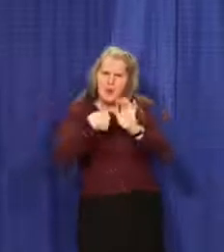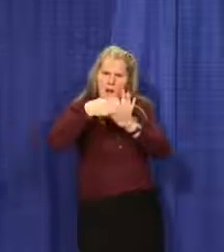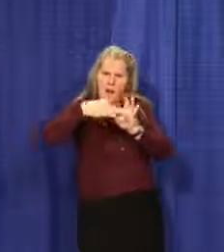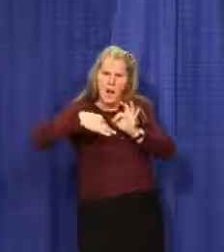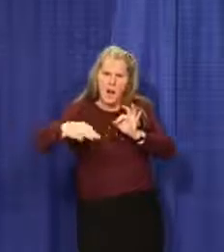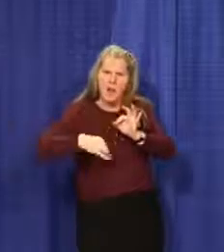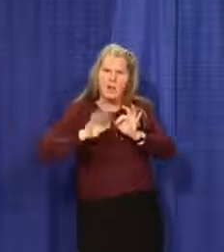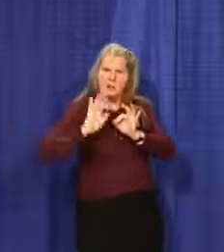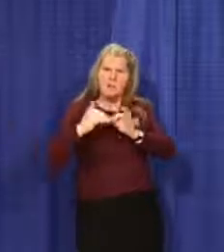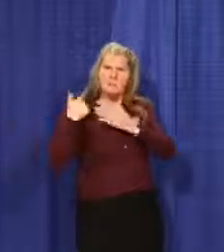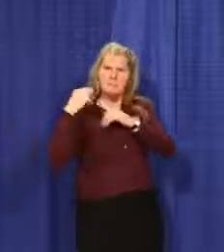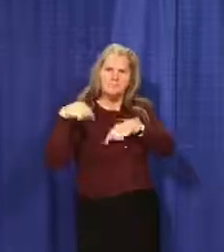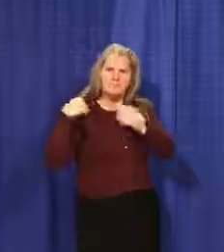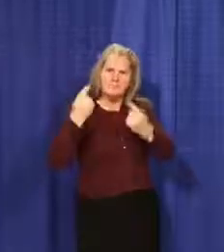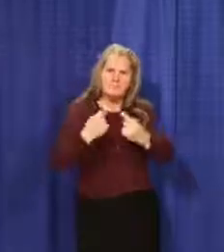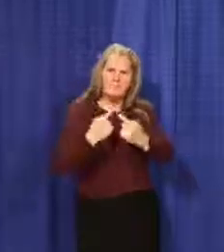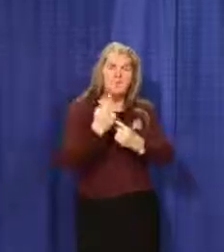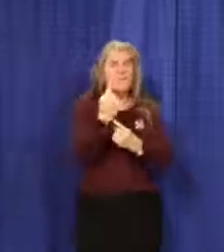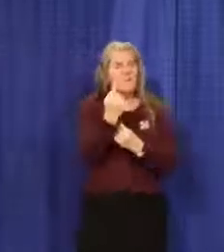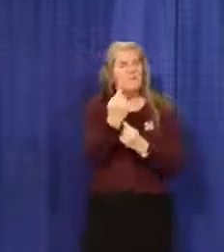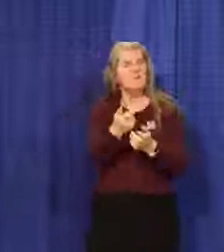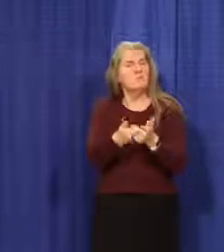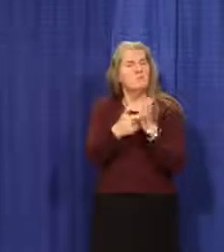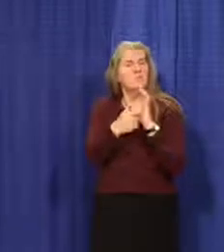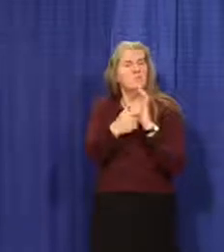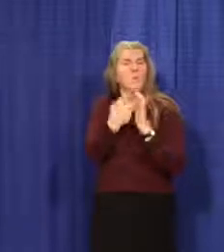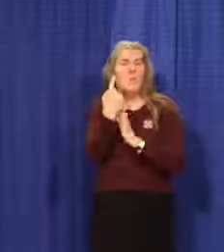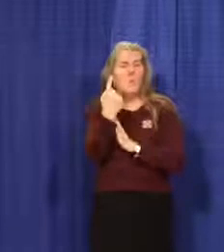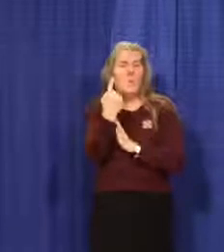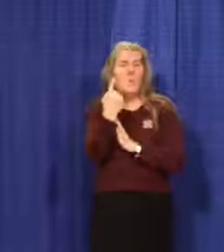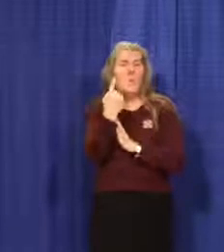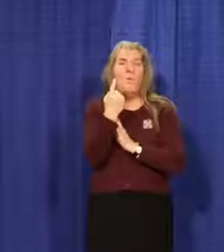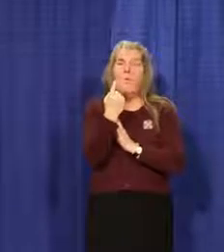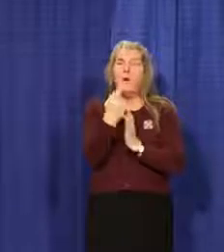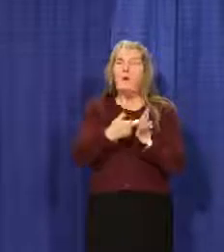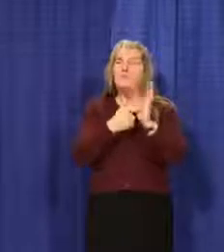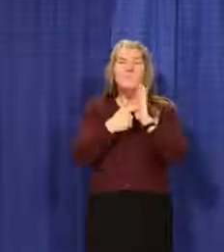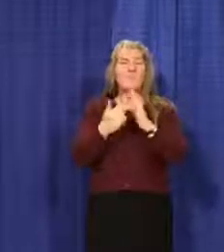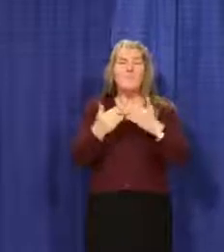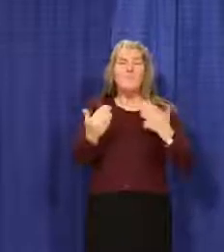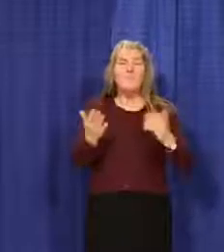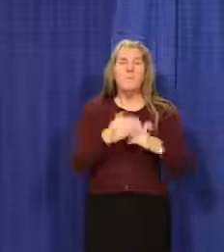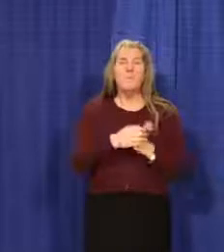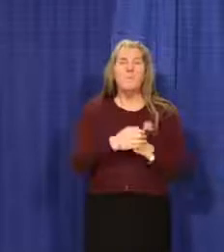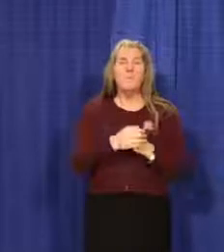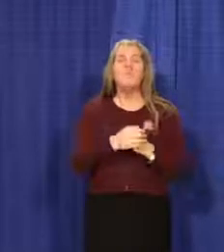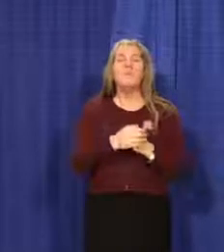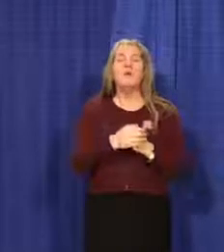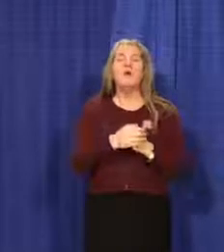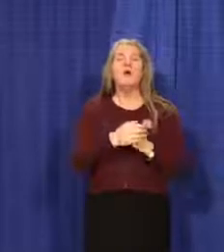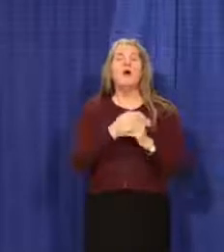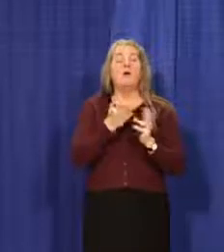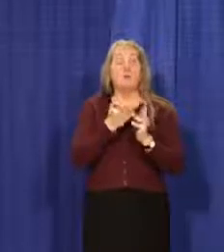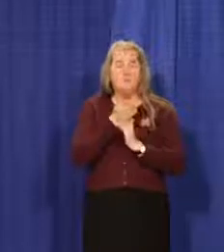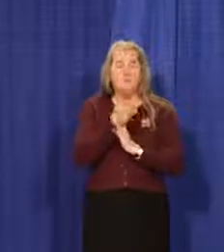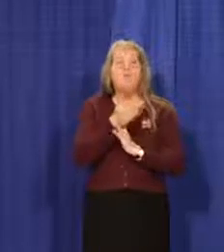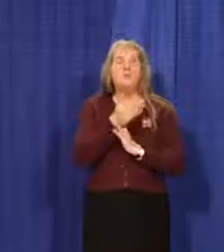that are in place. One of them is the requirement to transit through the territory